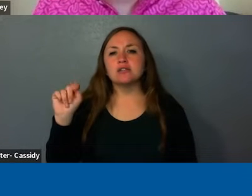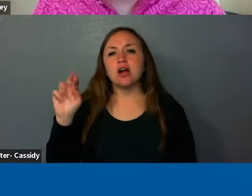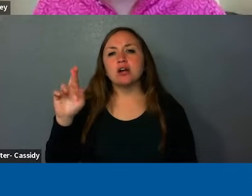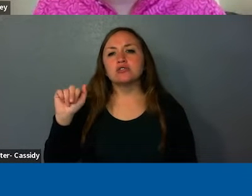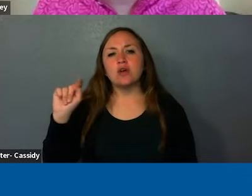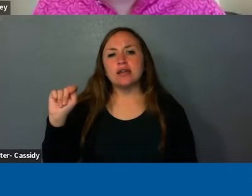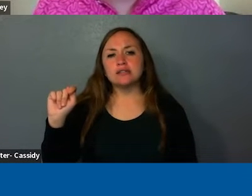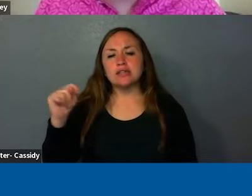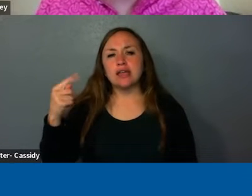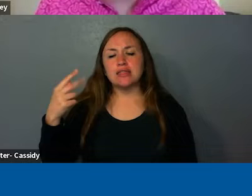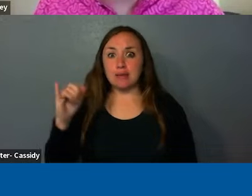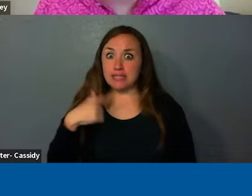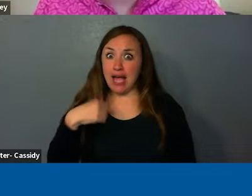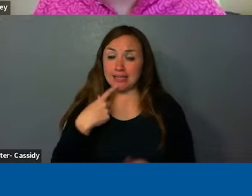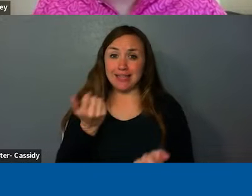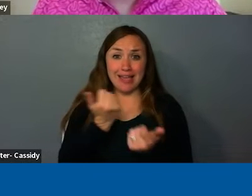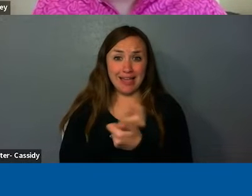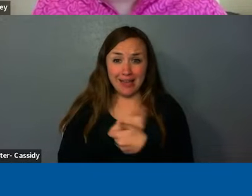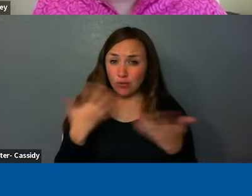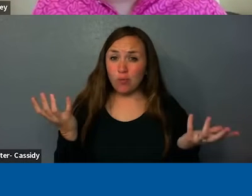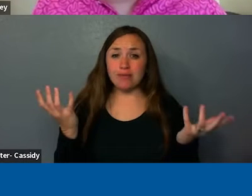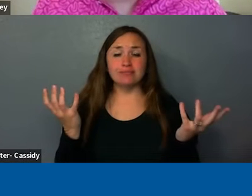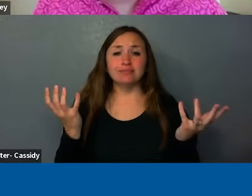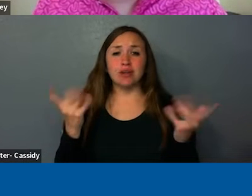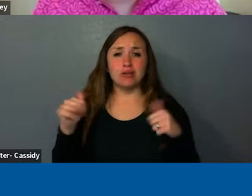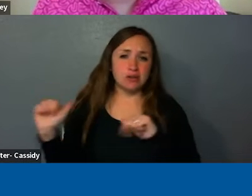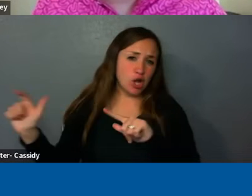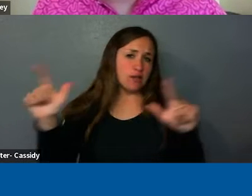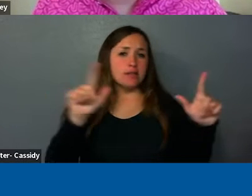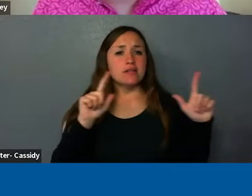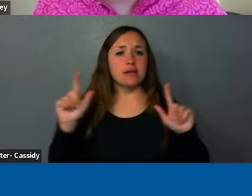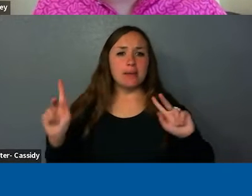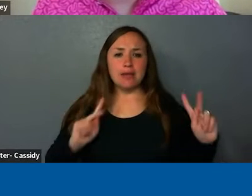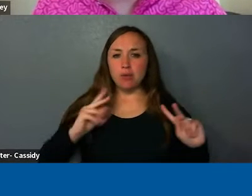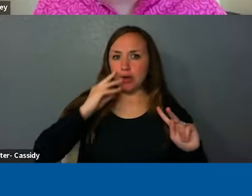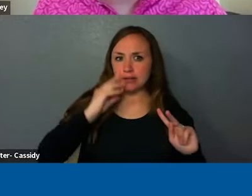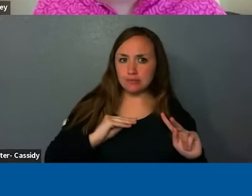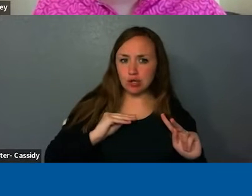And I say, everyone. People who experience a biological condition,